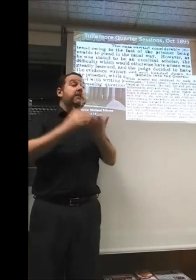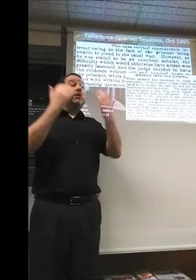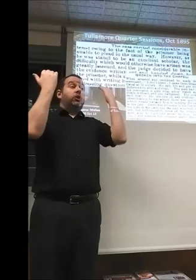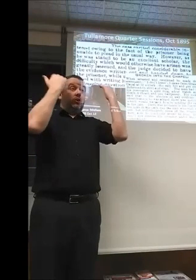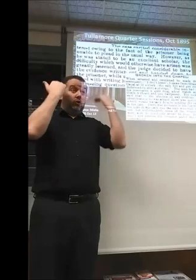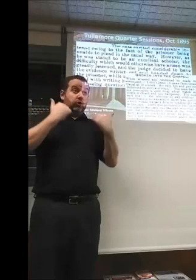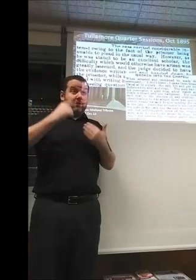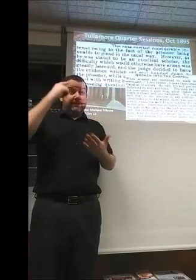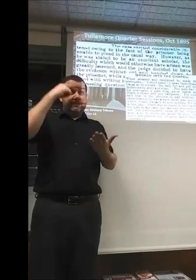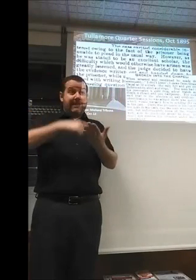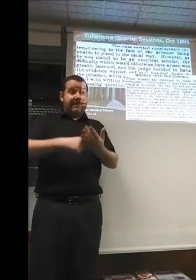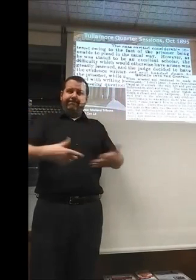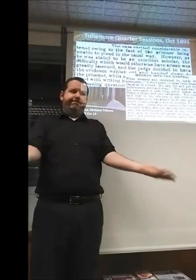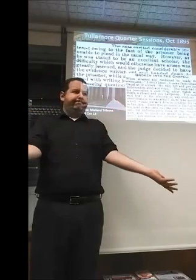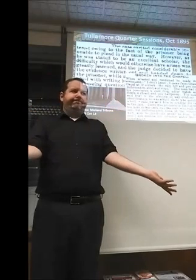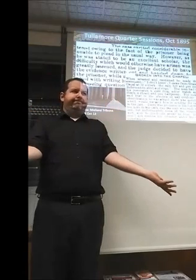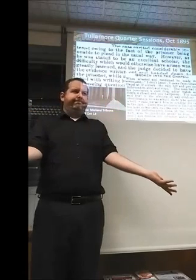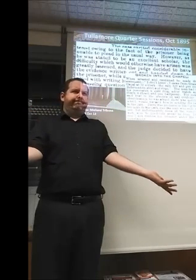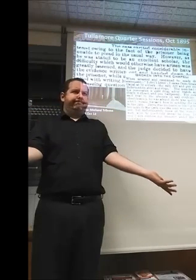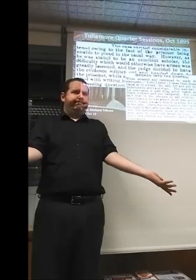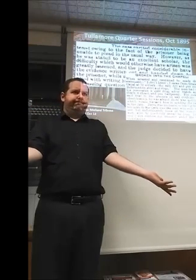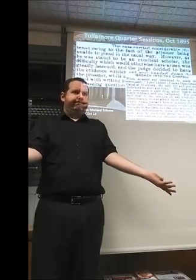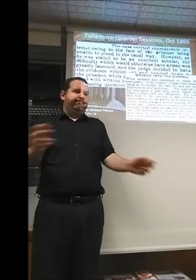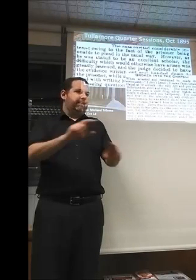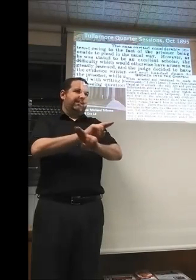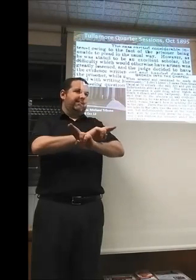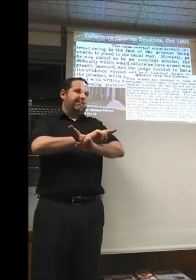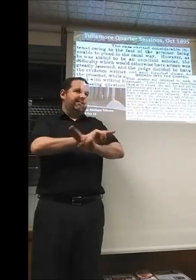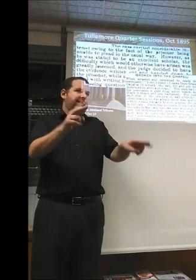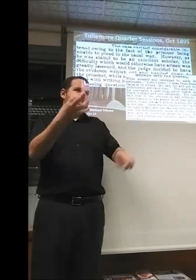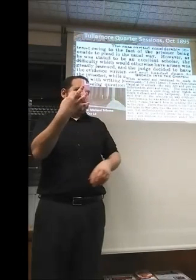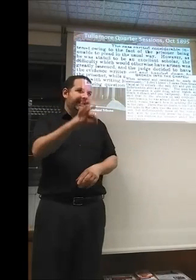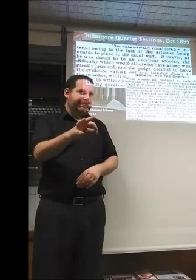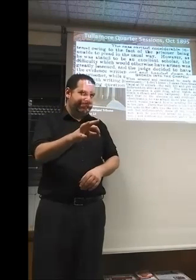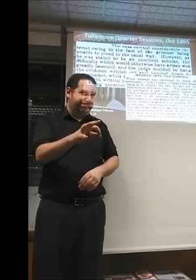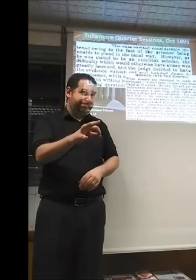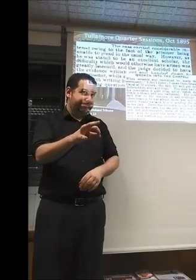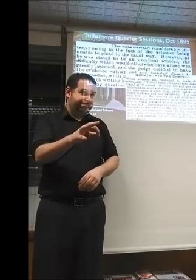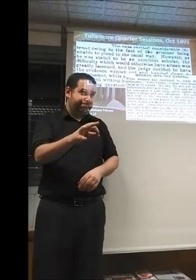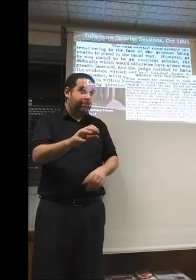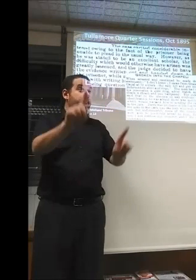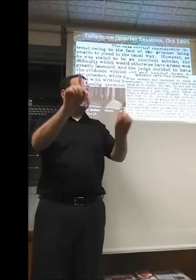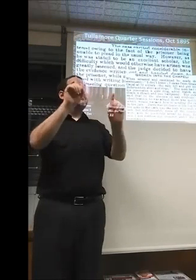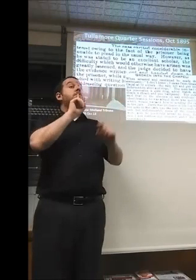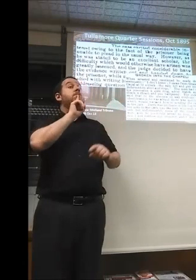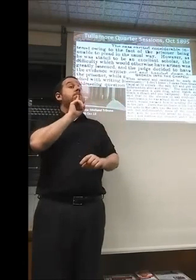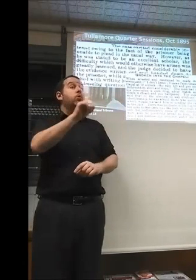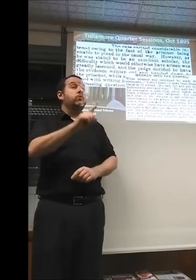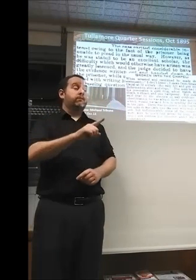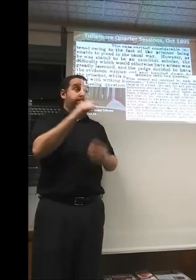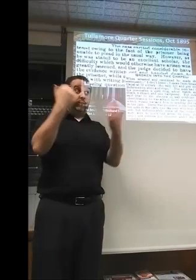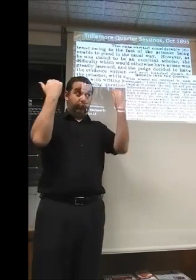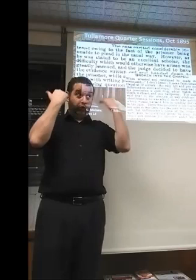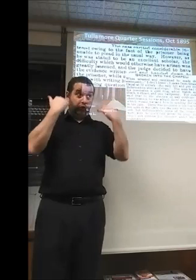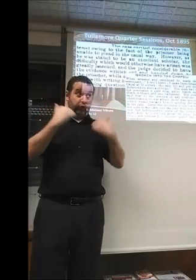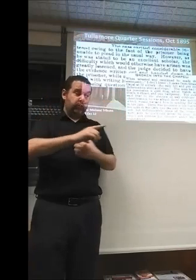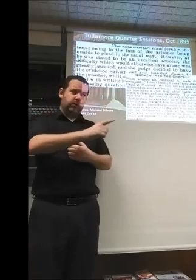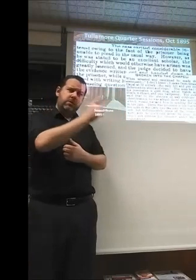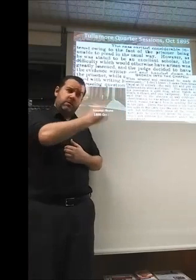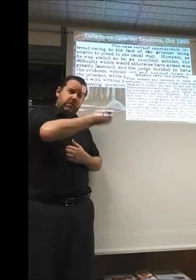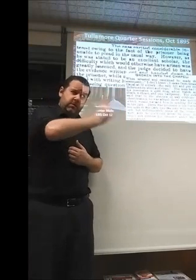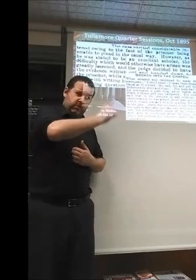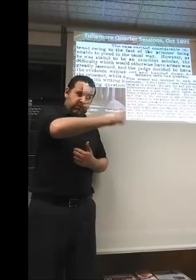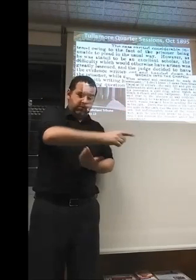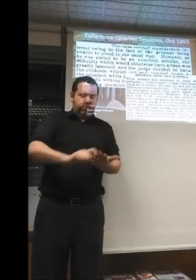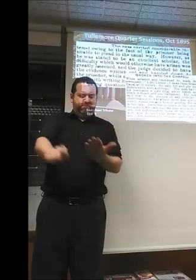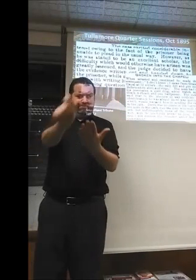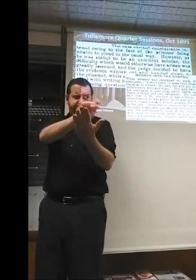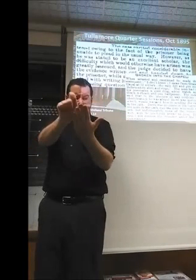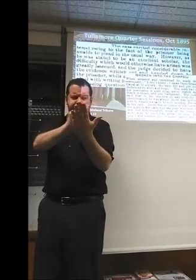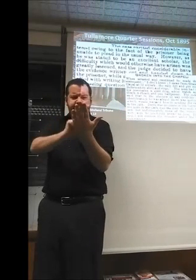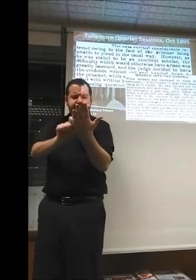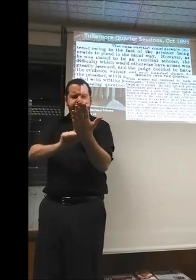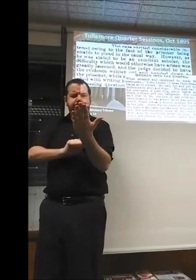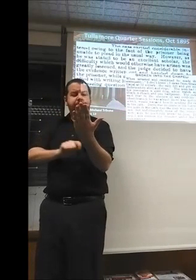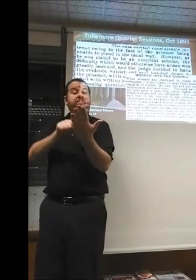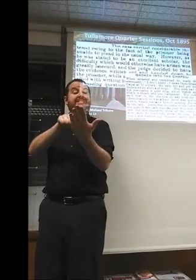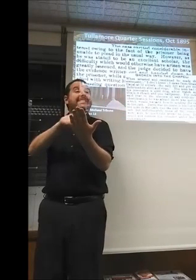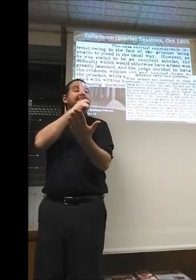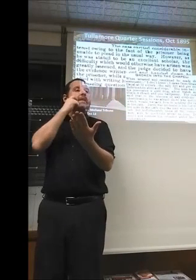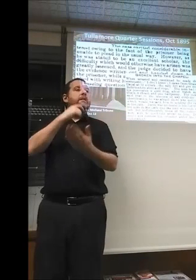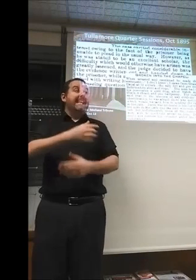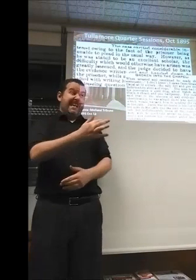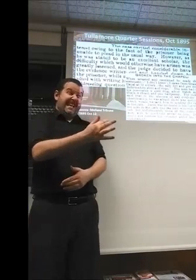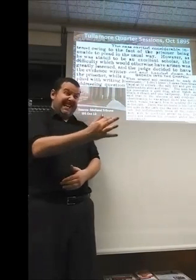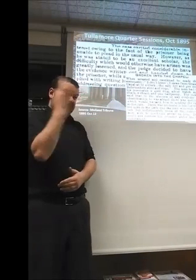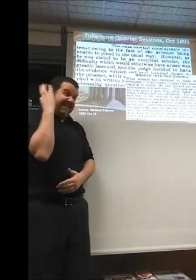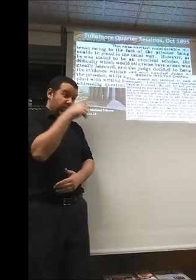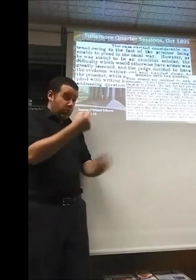So this hearing man named Boland so Boland saw and caught Joseph Walsh stealing from